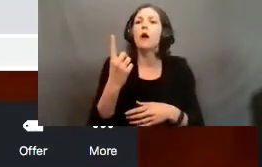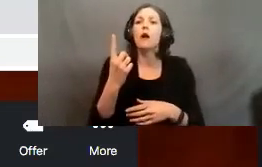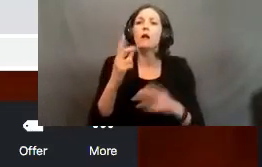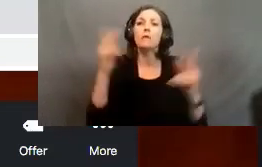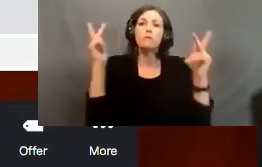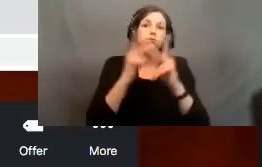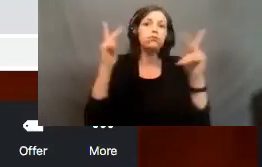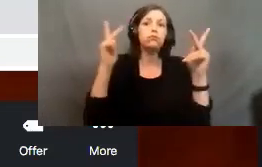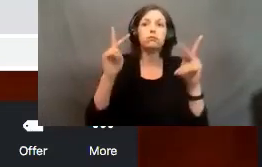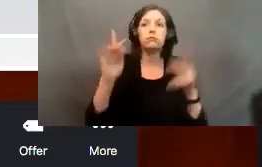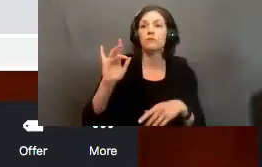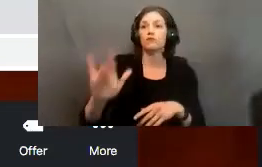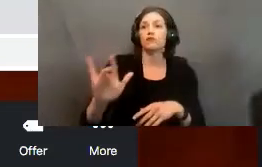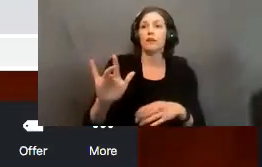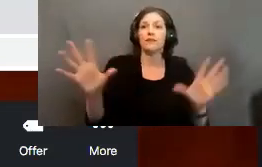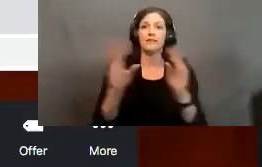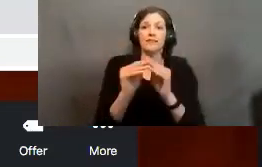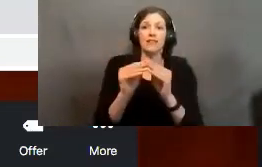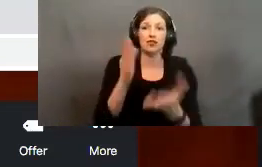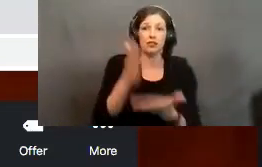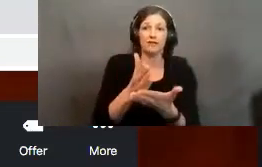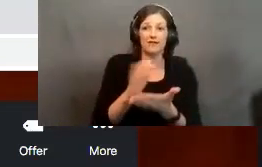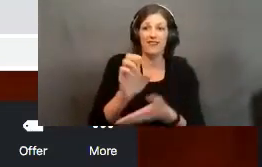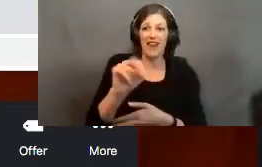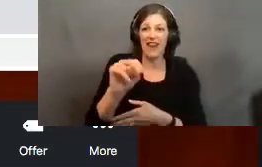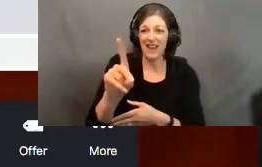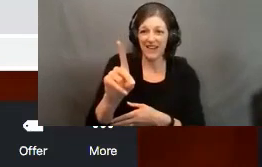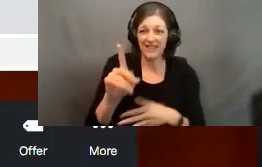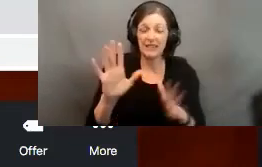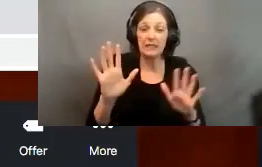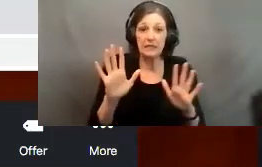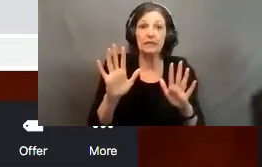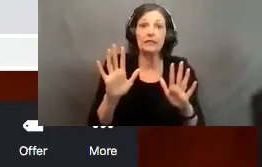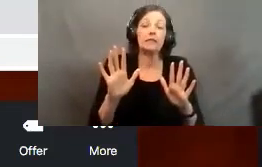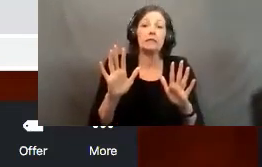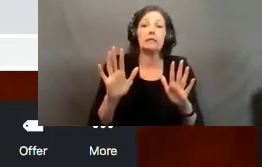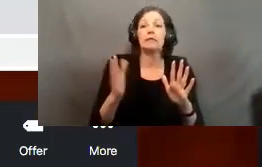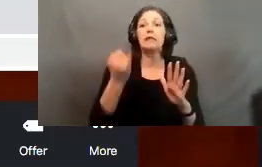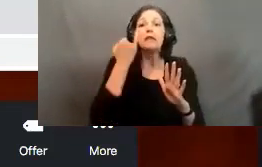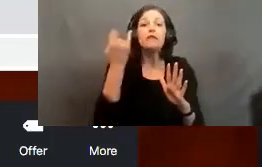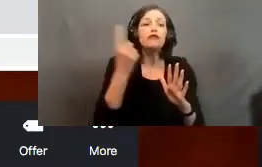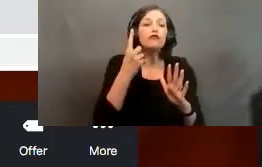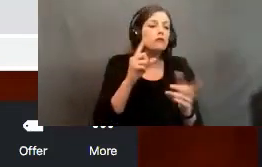12:43:37 session and and 12:43:41 ,